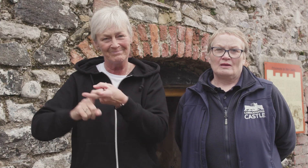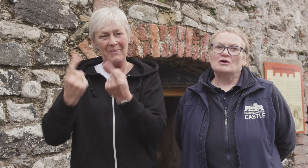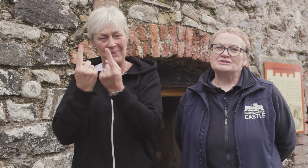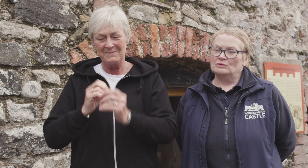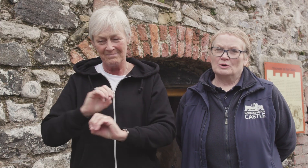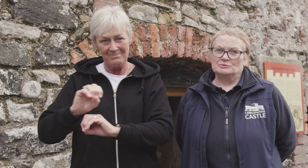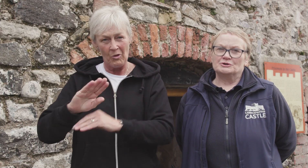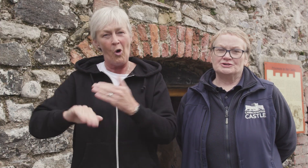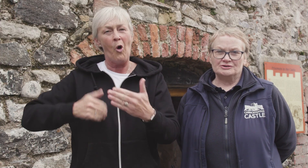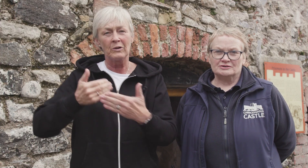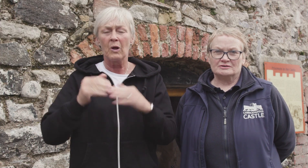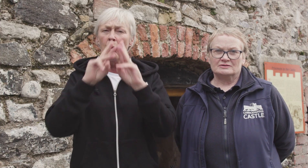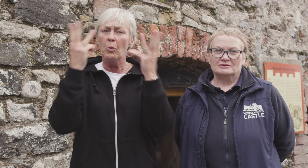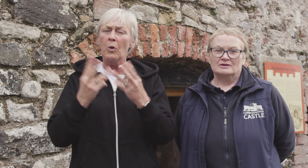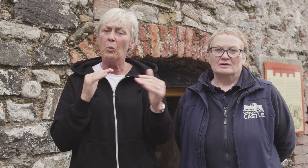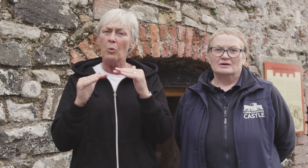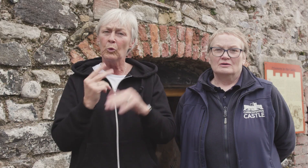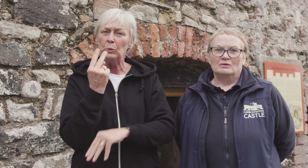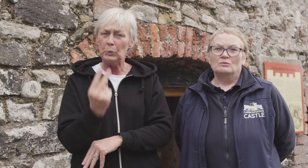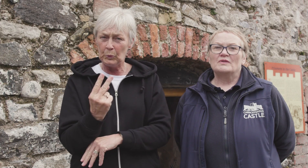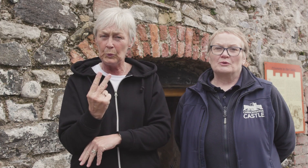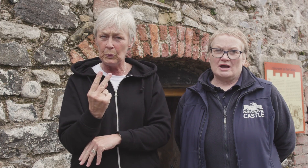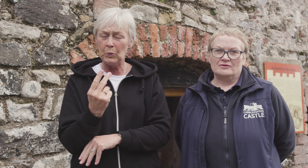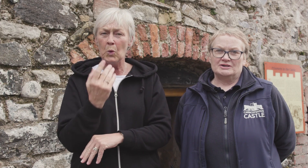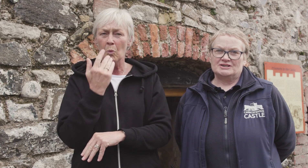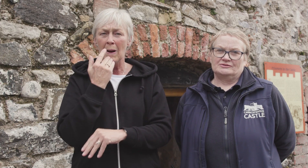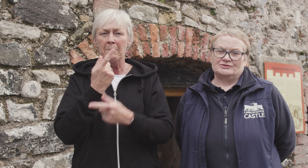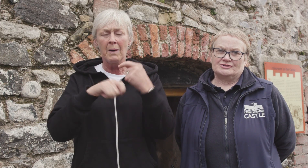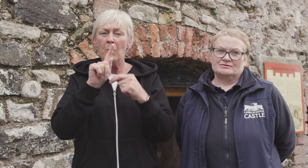until World War II when they were air raid shelters.